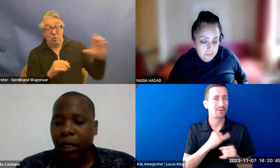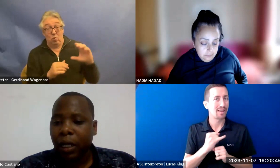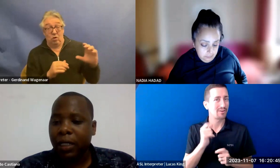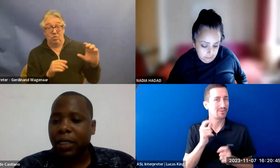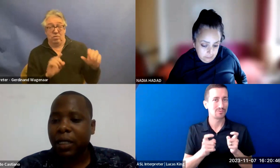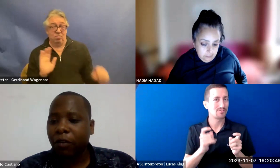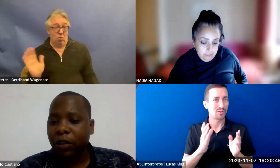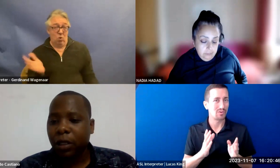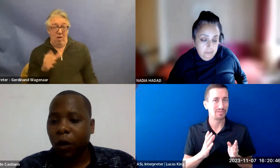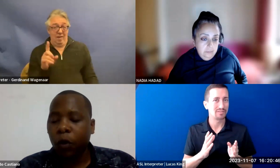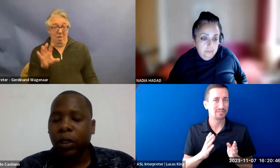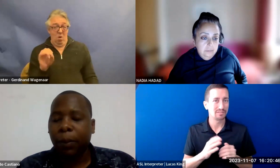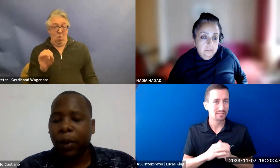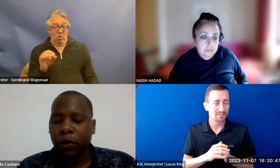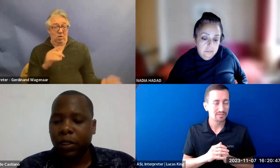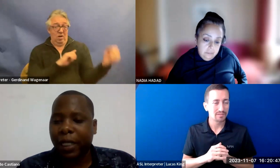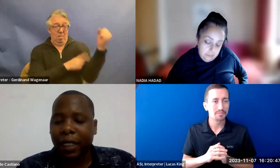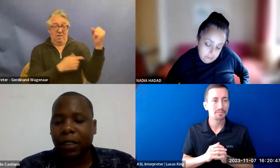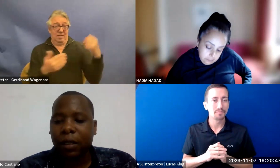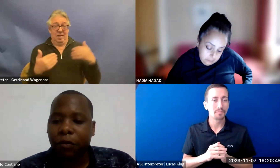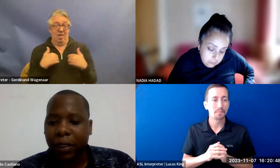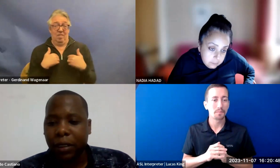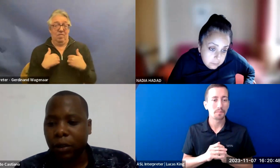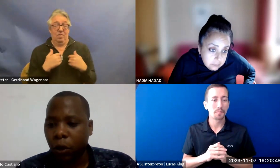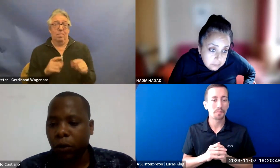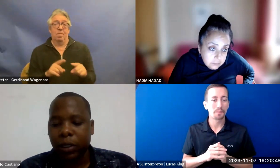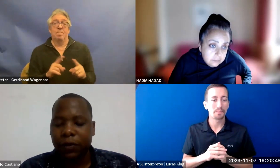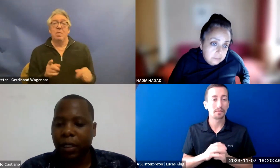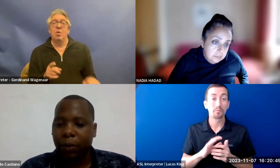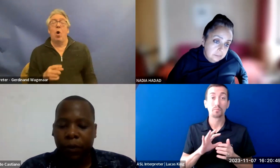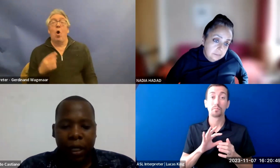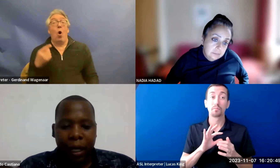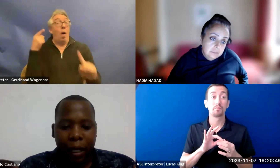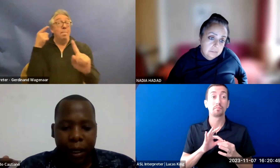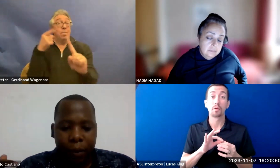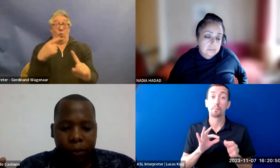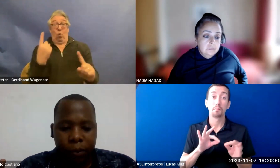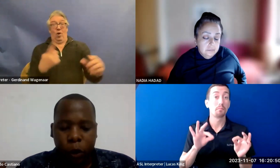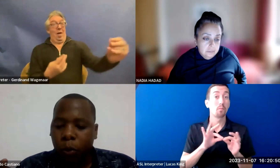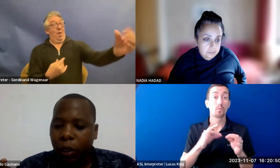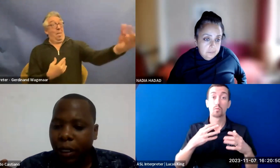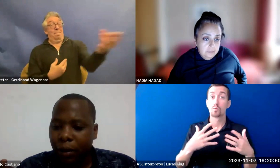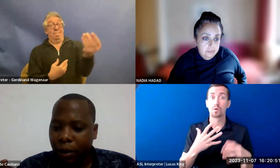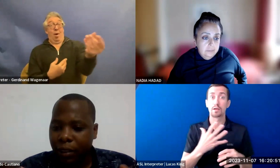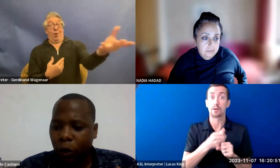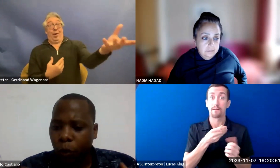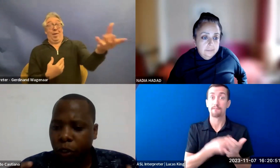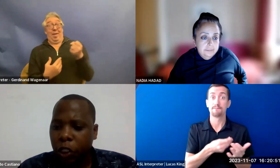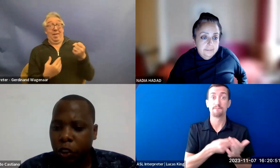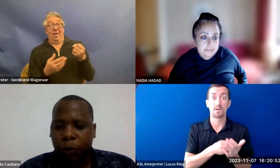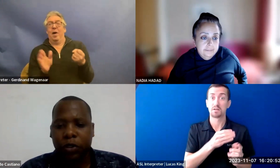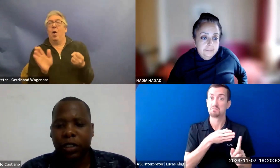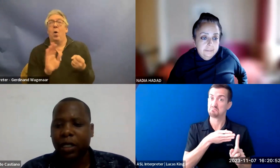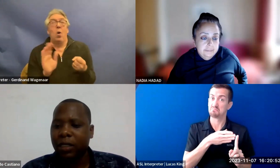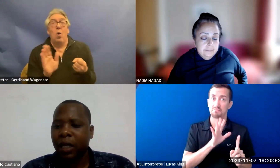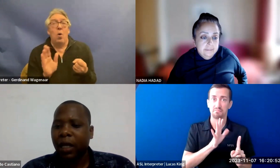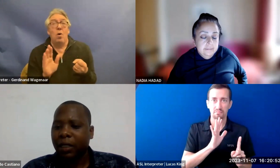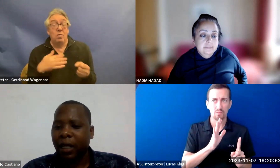We know that it's never only about getting funding. No. There is a communication process,